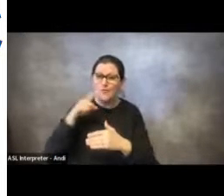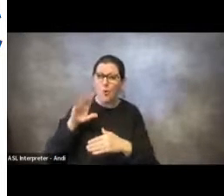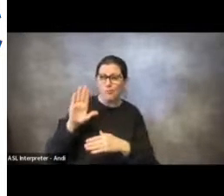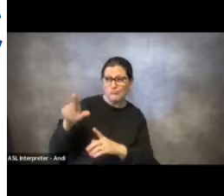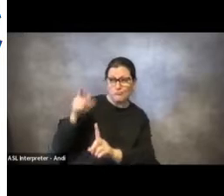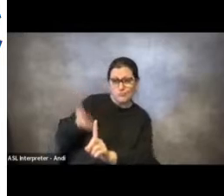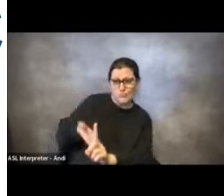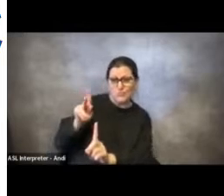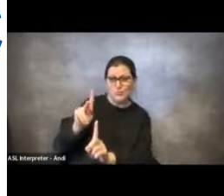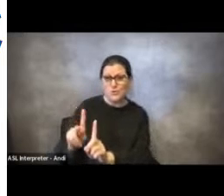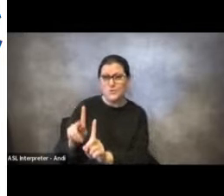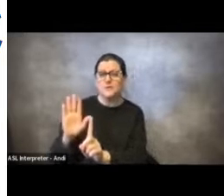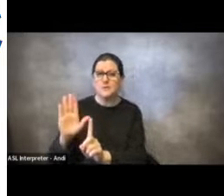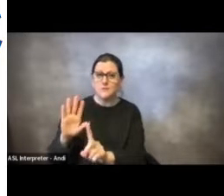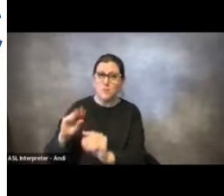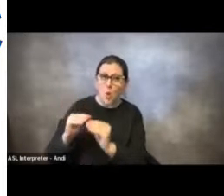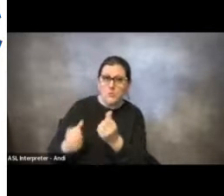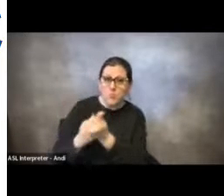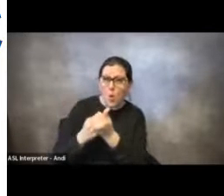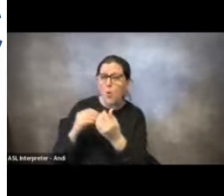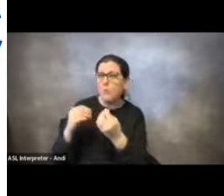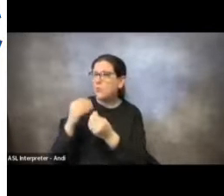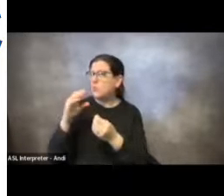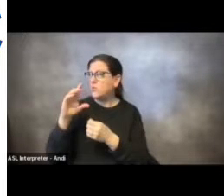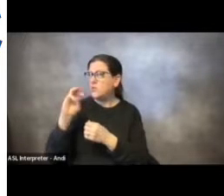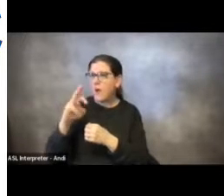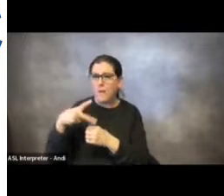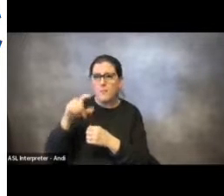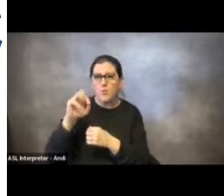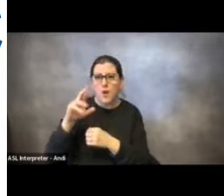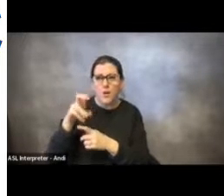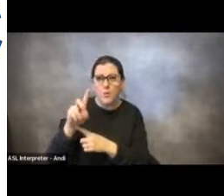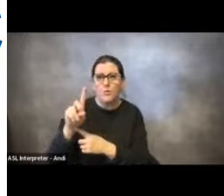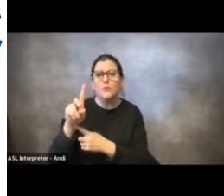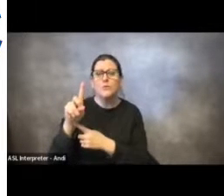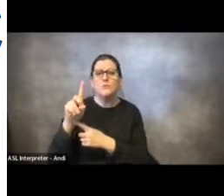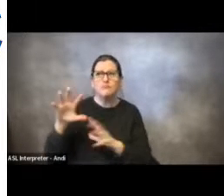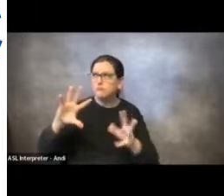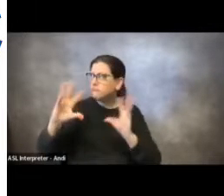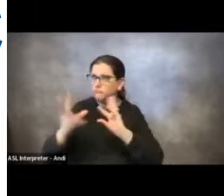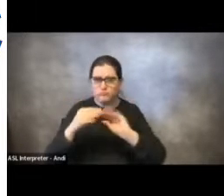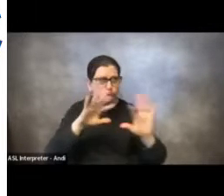additional supports and wraparound services that might be needed. But we really want to make sure that we're Istat, we're identifying what's in the